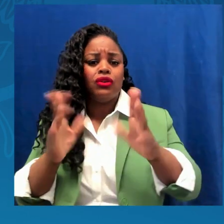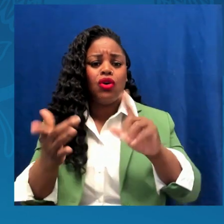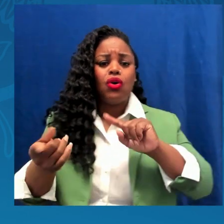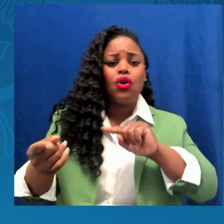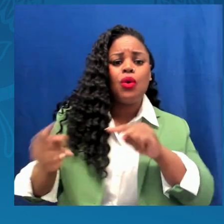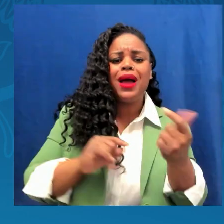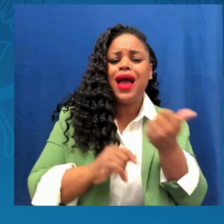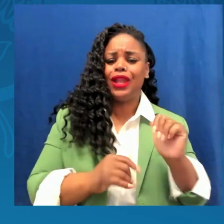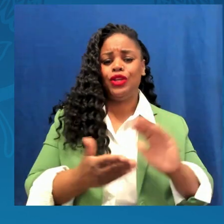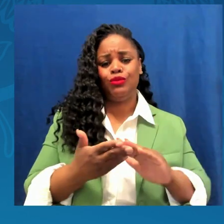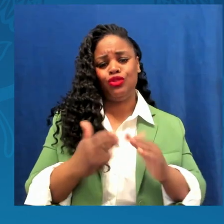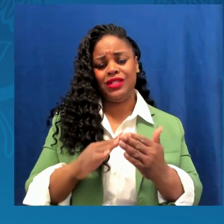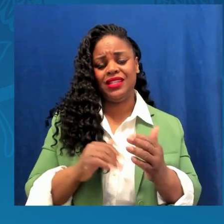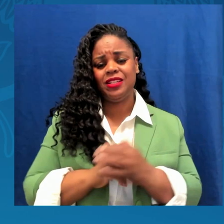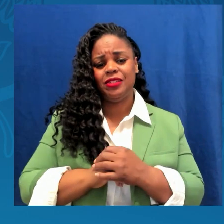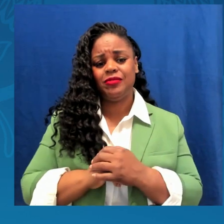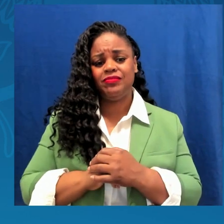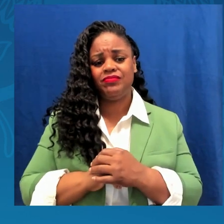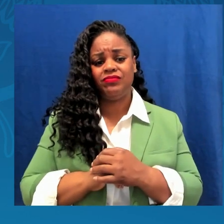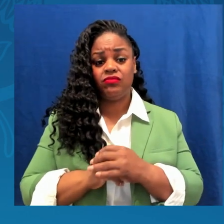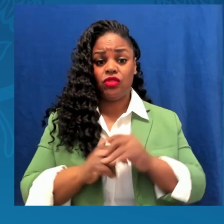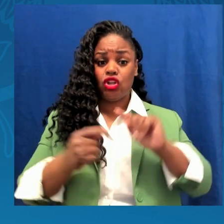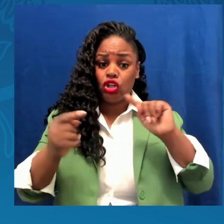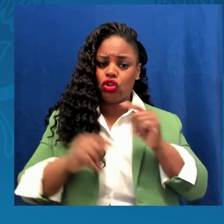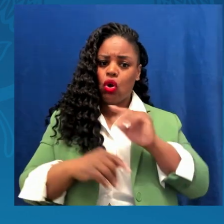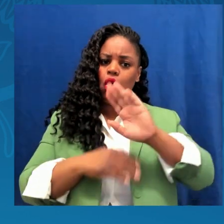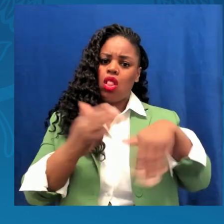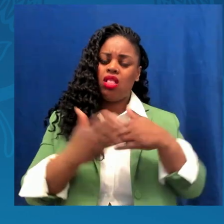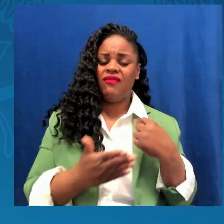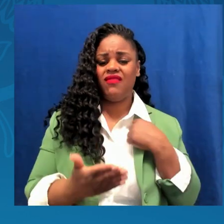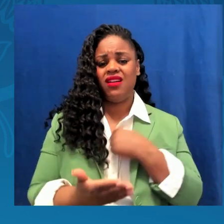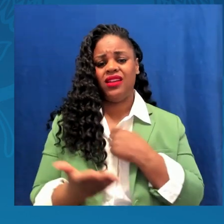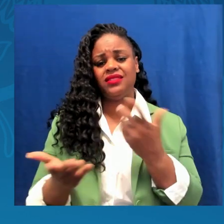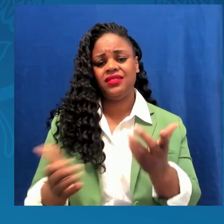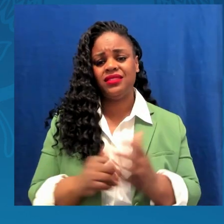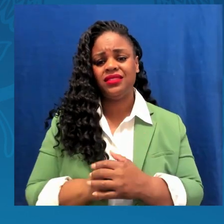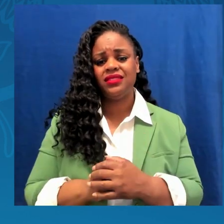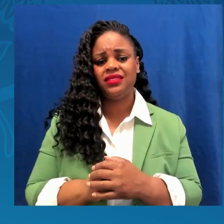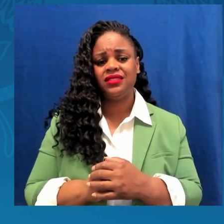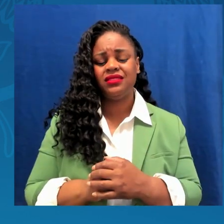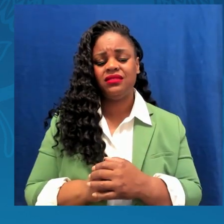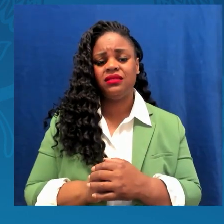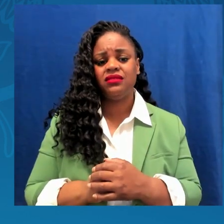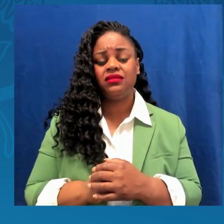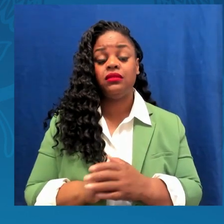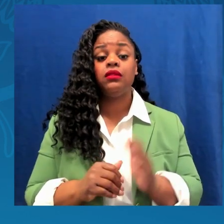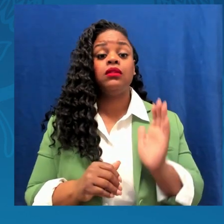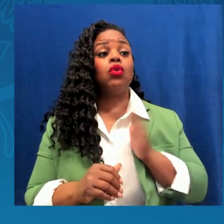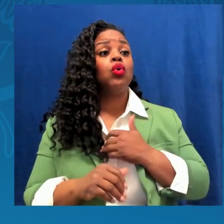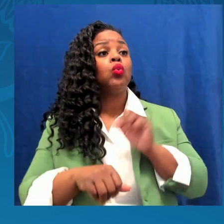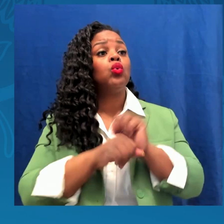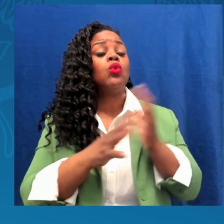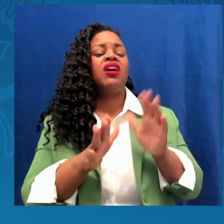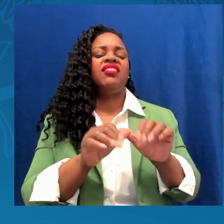is a harm against all of us. So our work continues, and as has been described